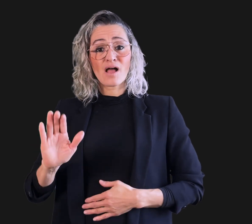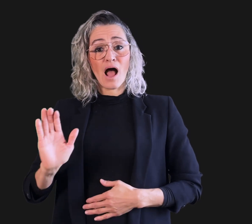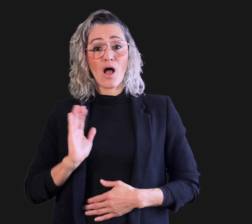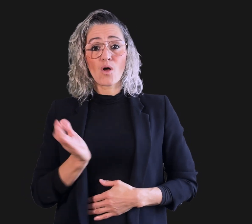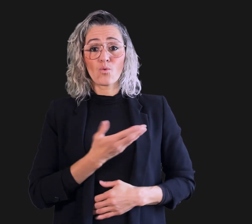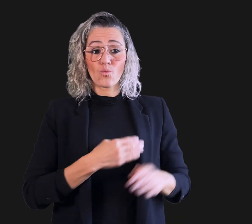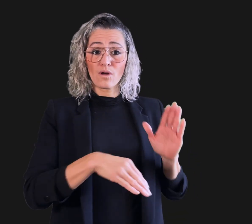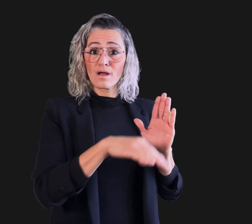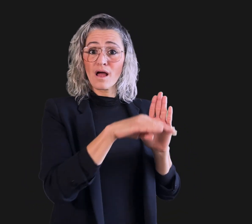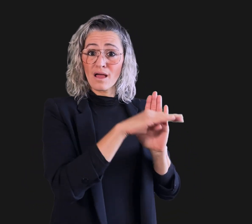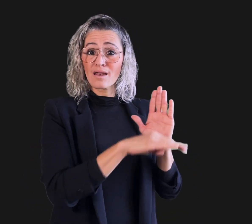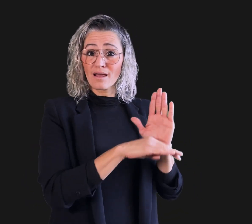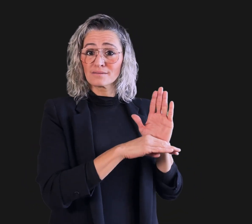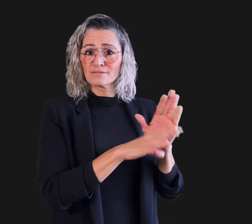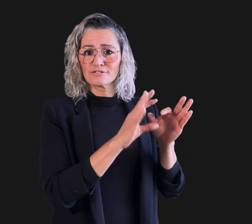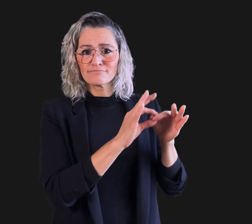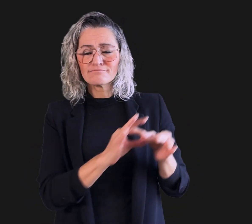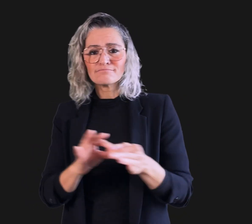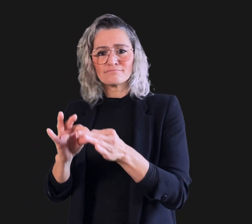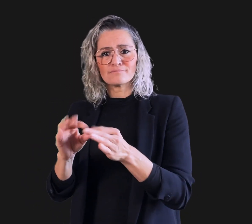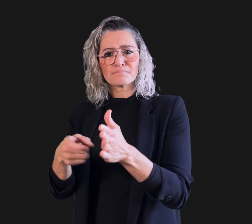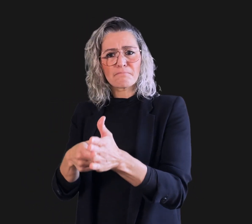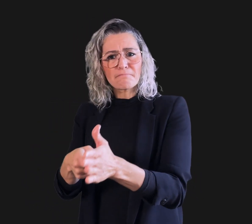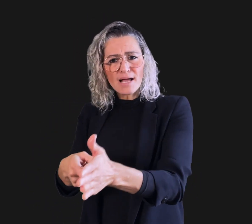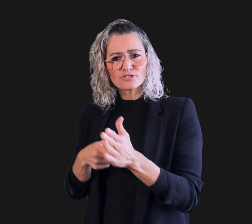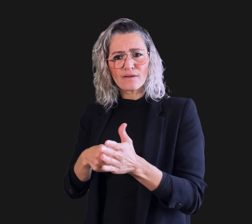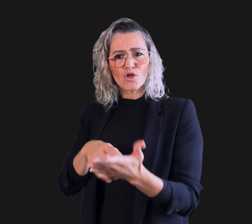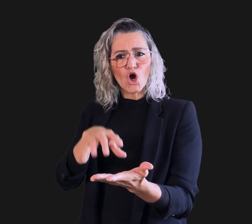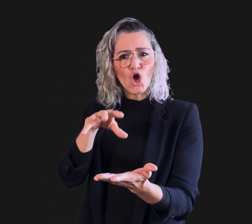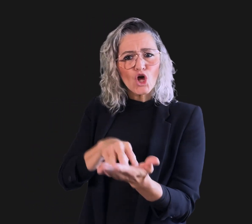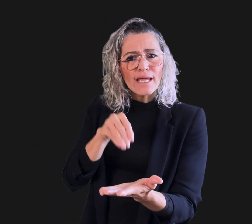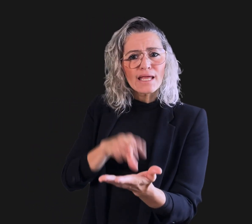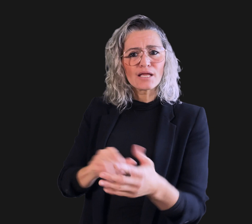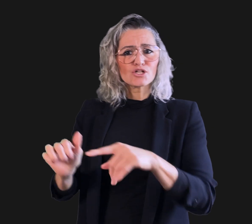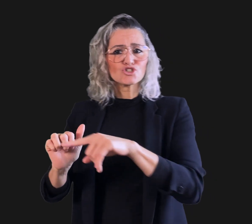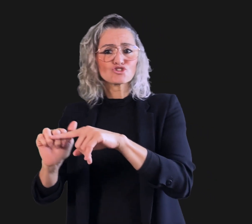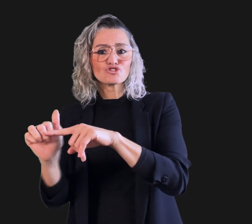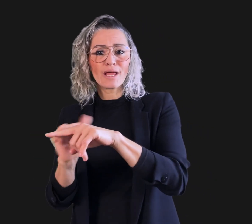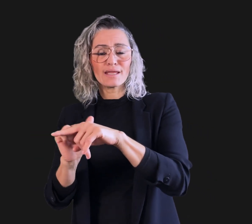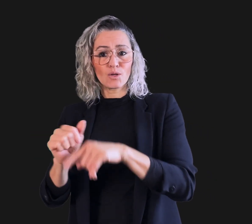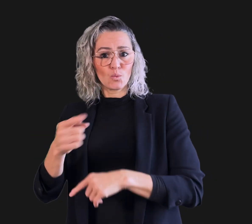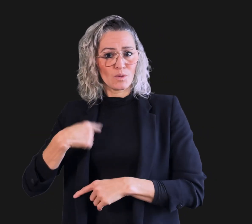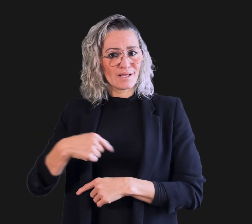• We recently revised our Guidelines on Mandatory Learning and Training